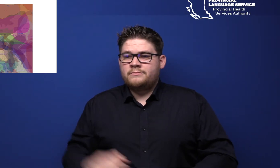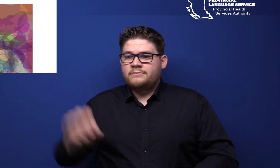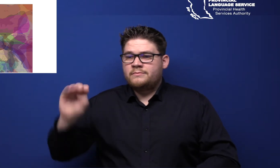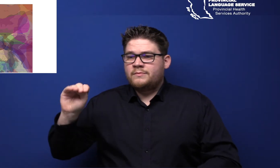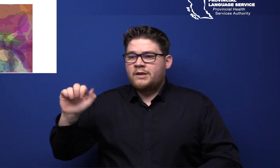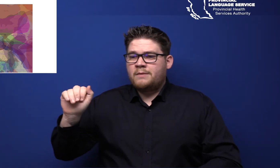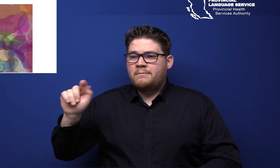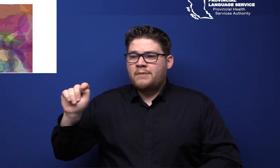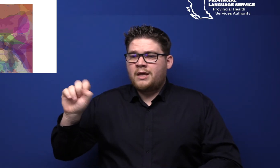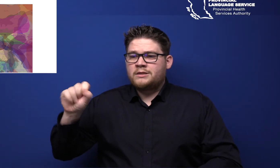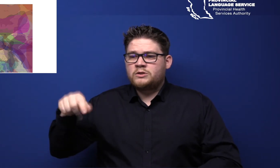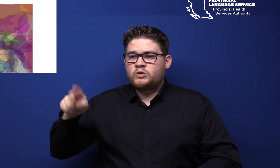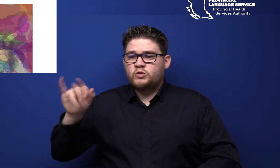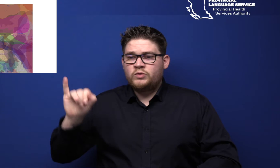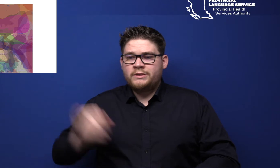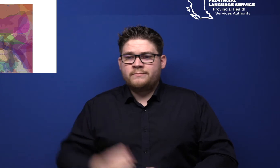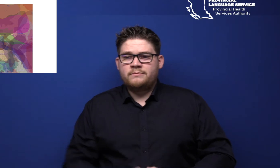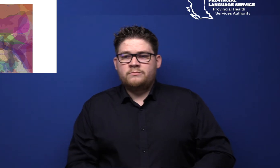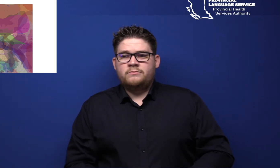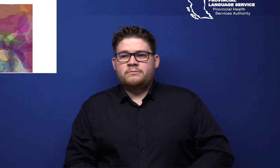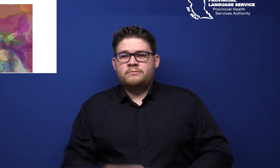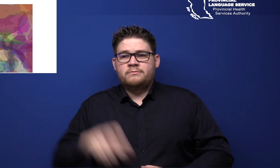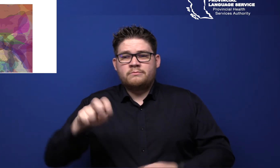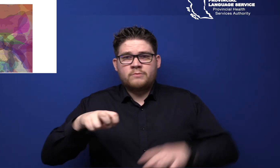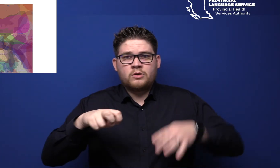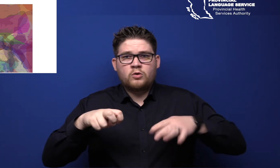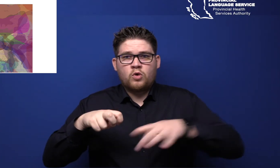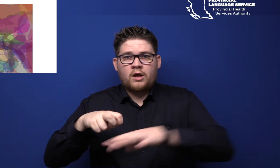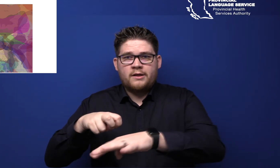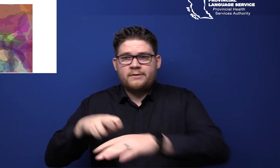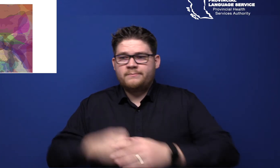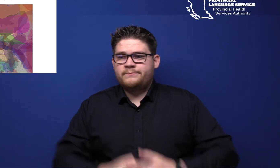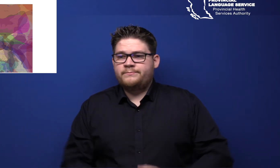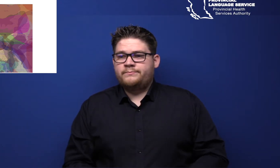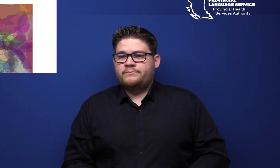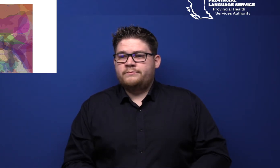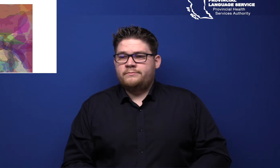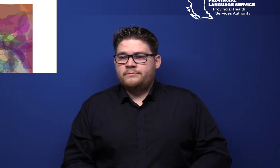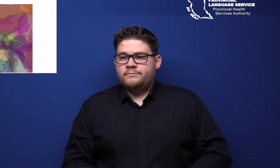MATSQUI KWANTLEN